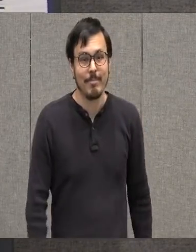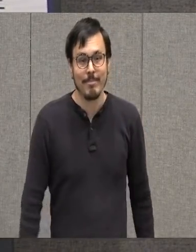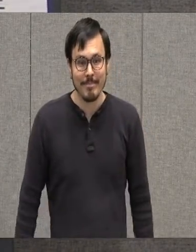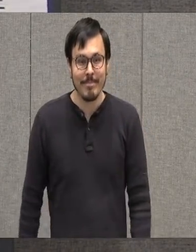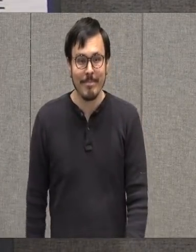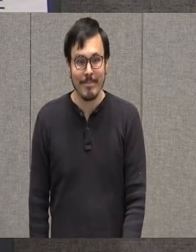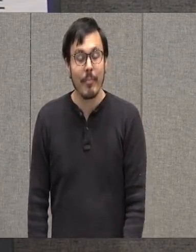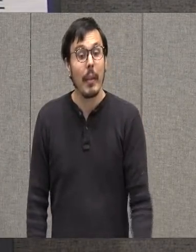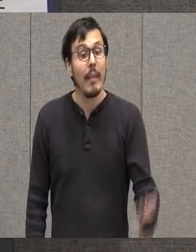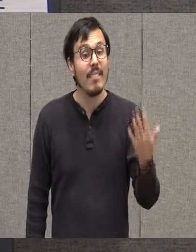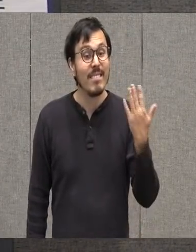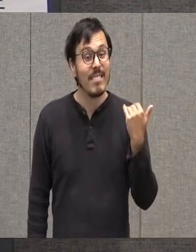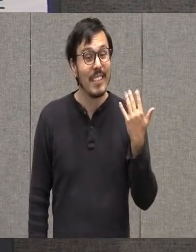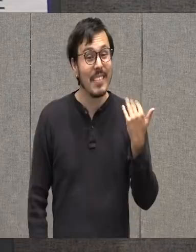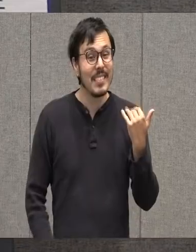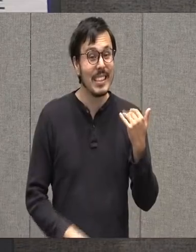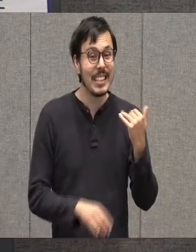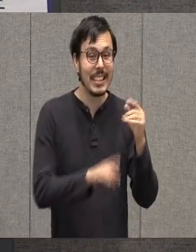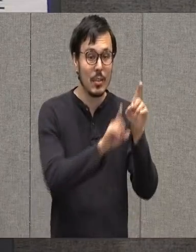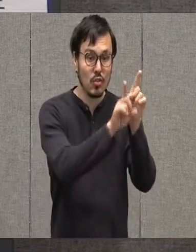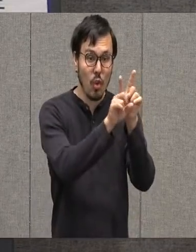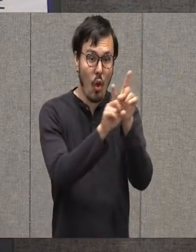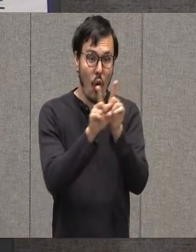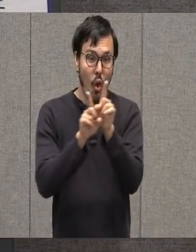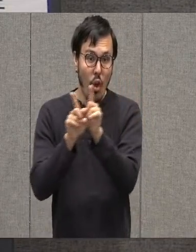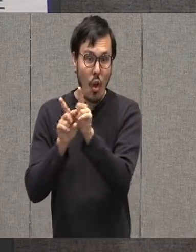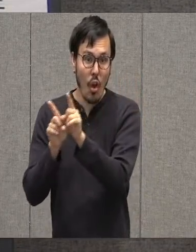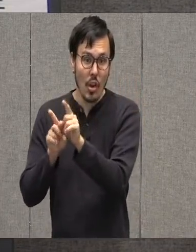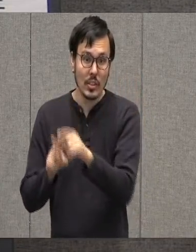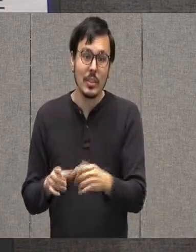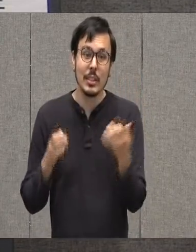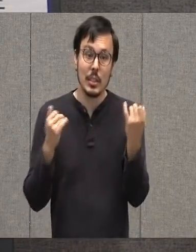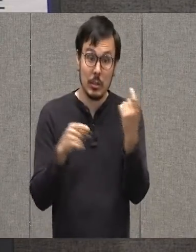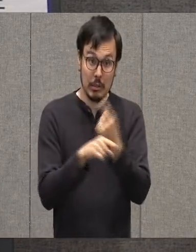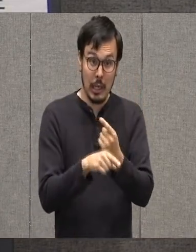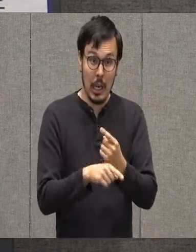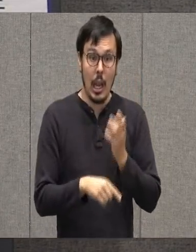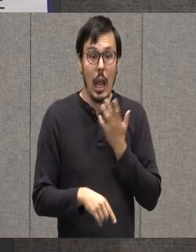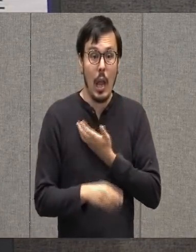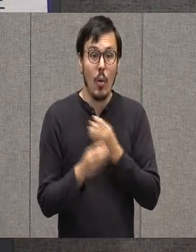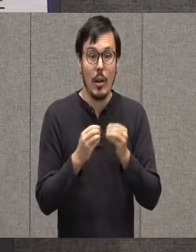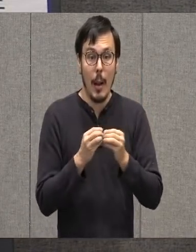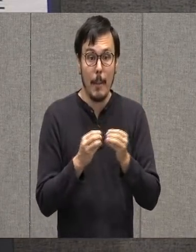15 stars. So today for our number of the day, 15,